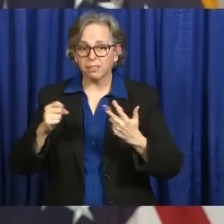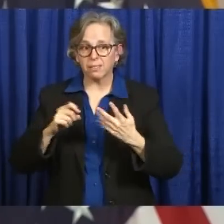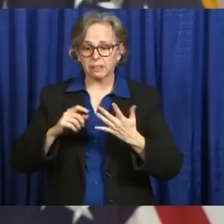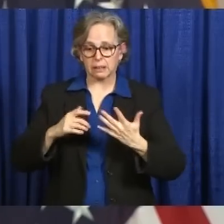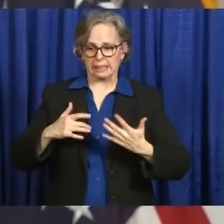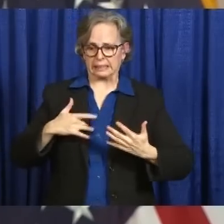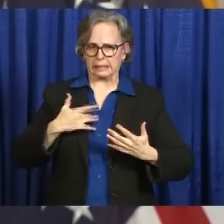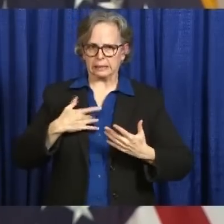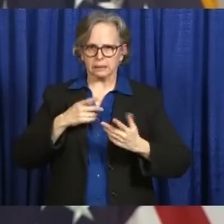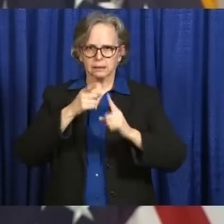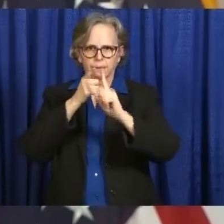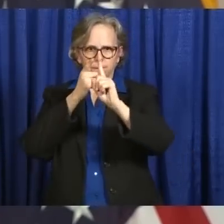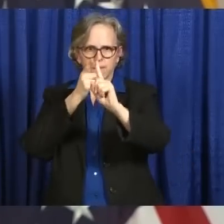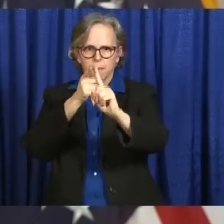PHYSICAL AND EMOTIONAL HEALTH